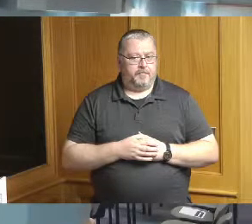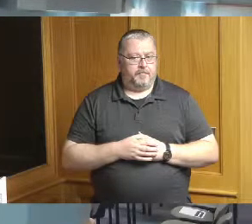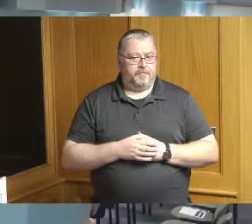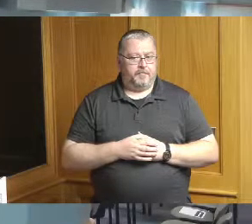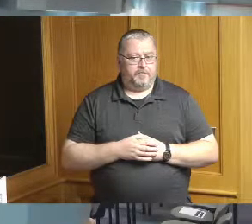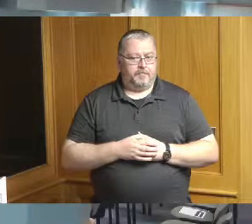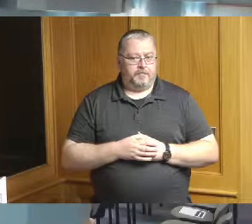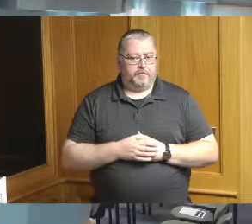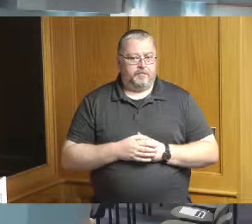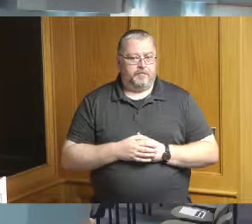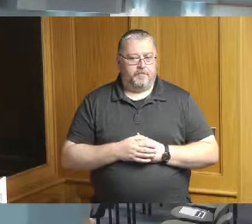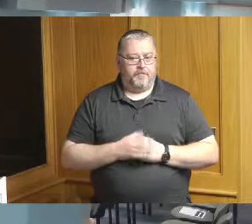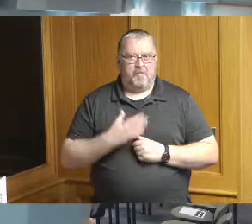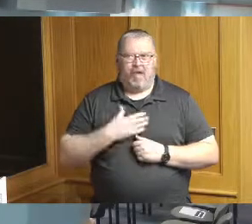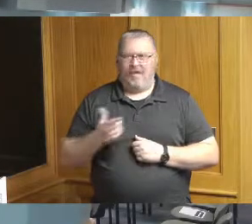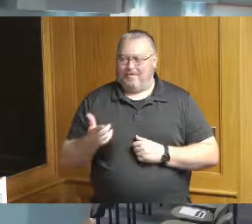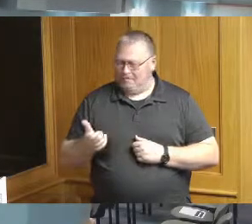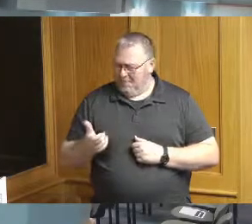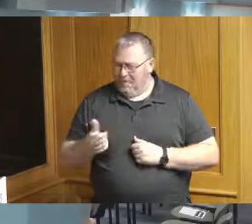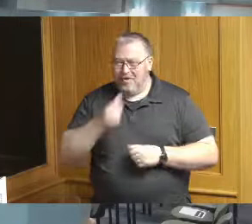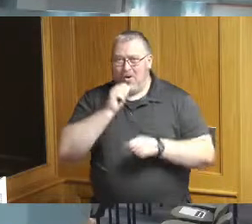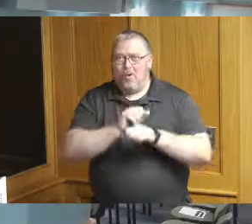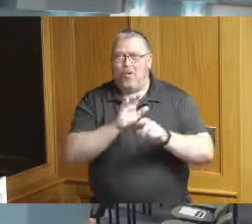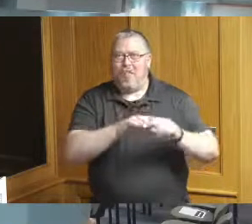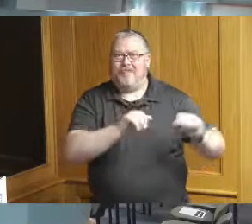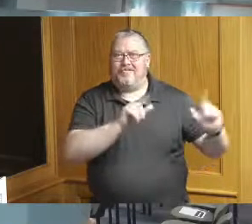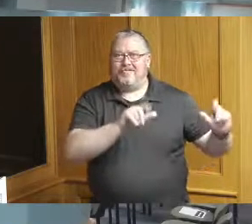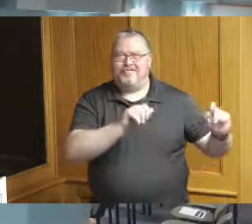the clicker doesn't work i don't know if that matters or if you want to you got it